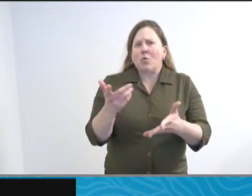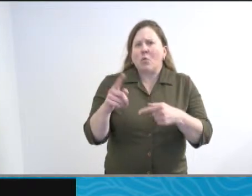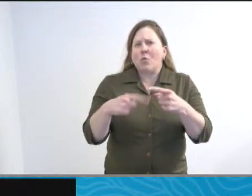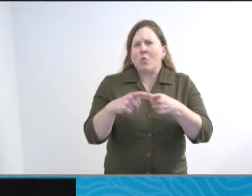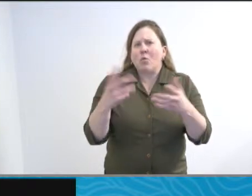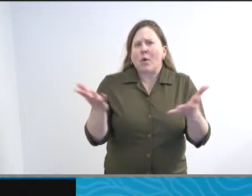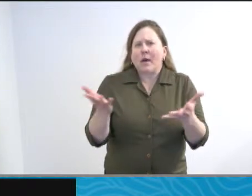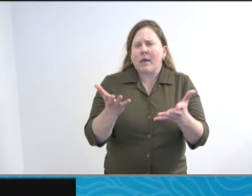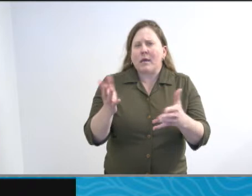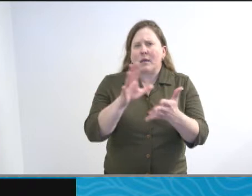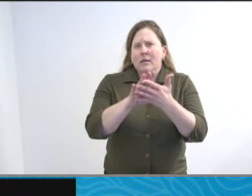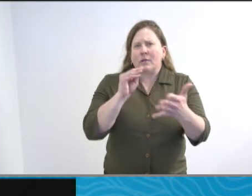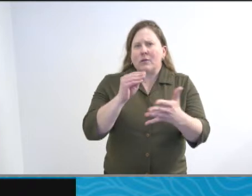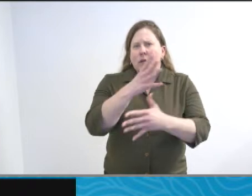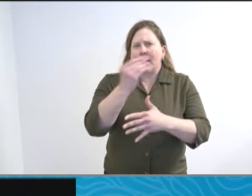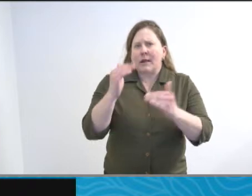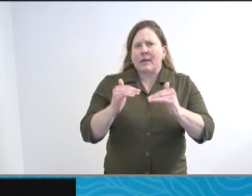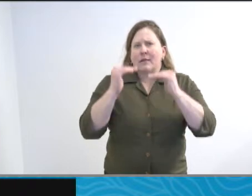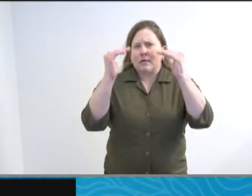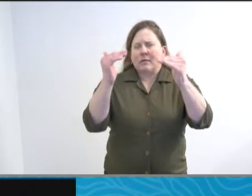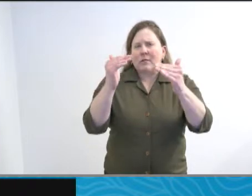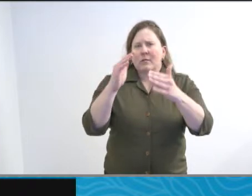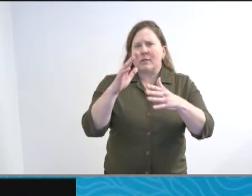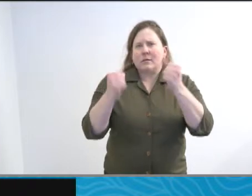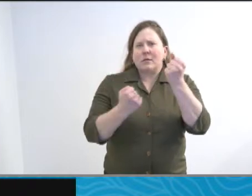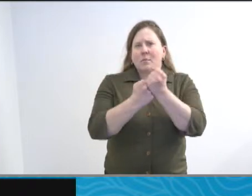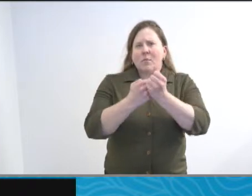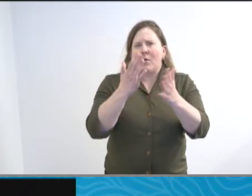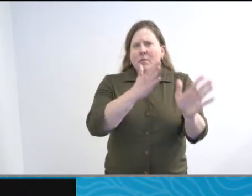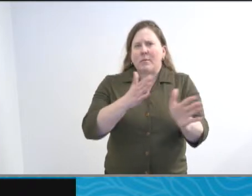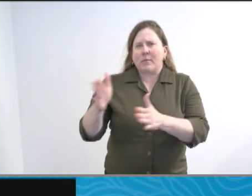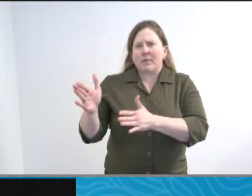and acceleration and support plan, along with our L Local Control